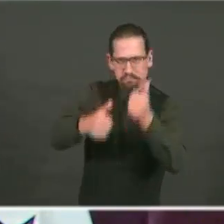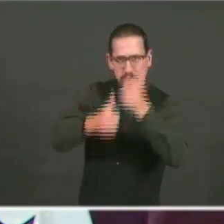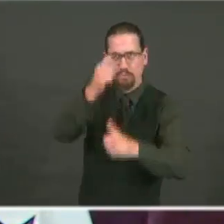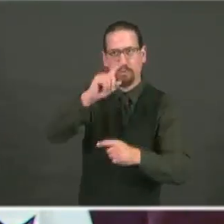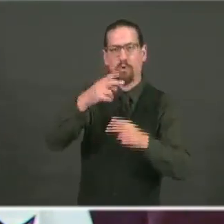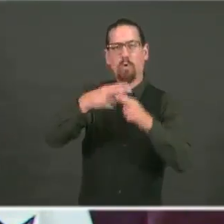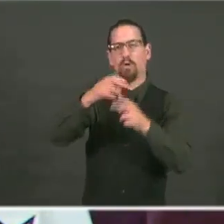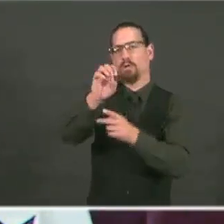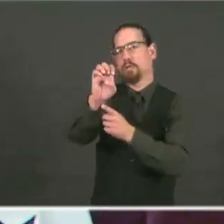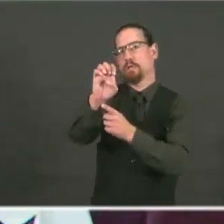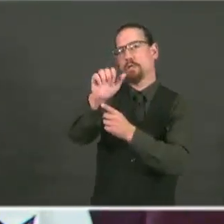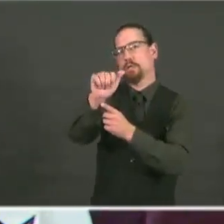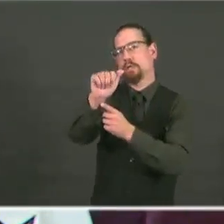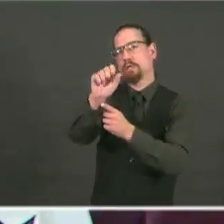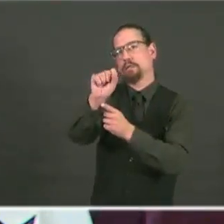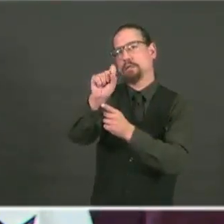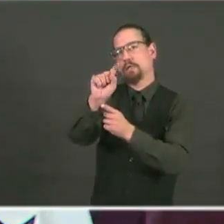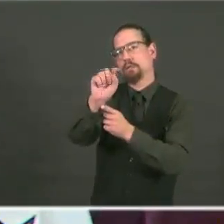MANY OF THESE HOMES ARE